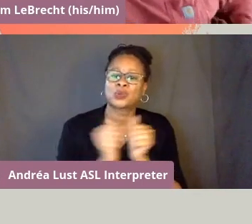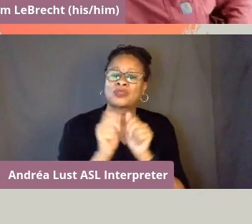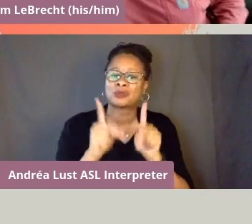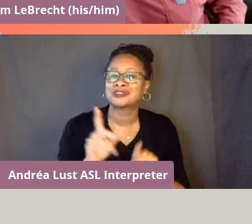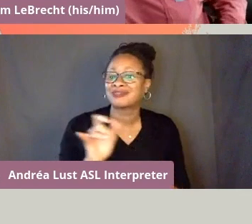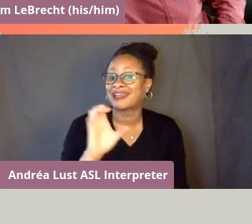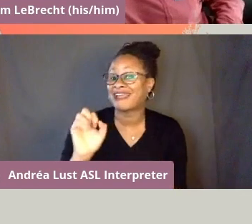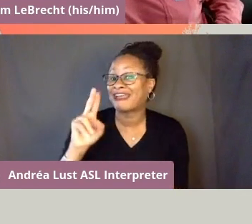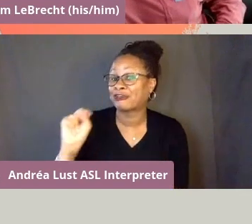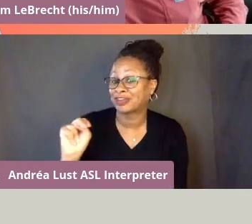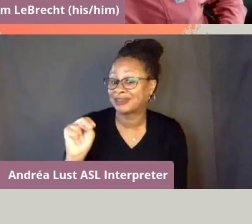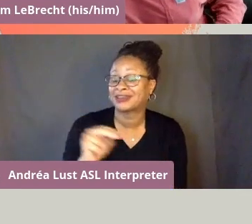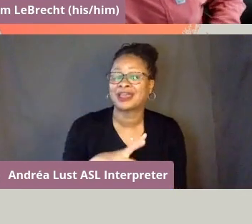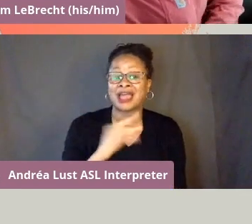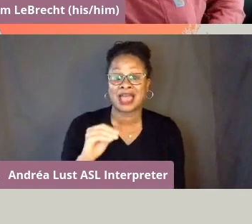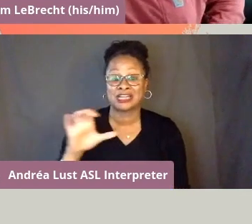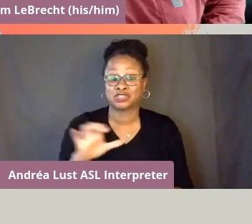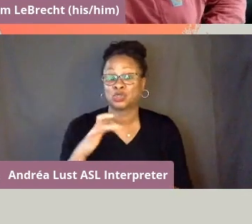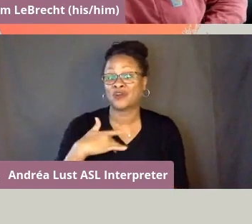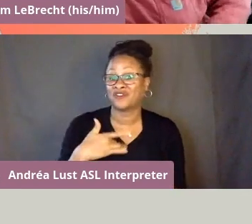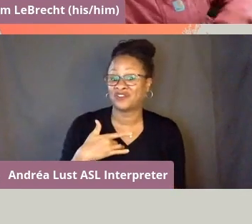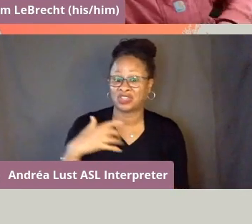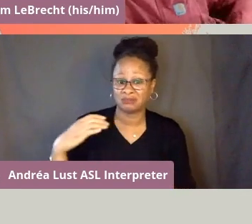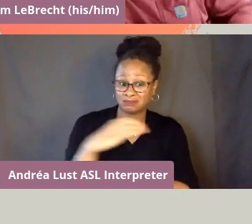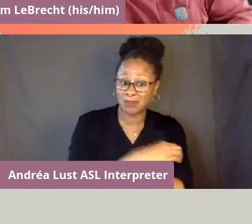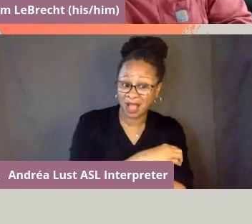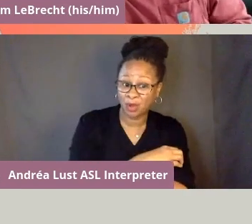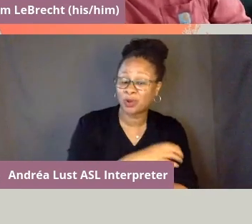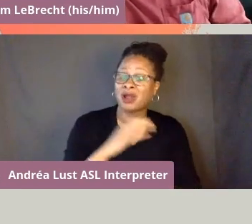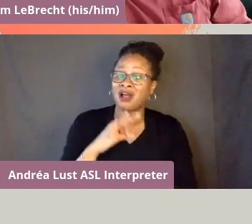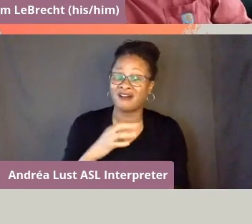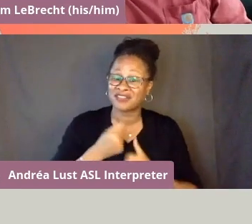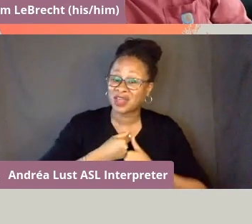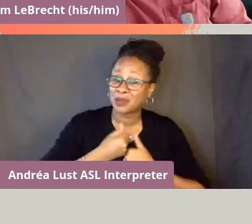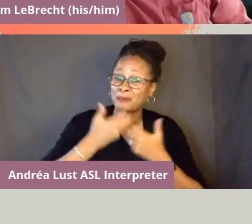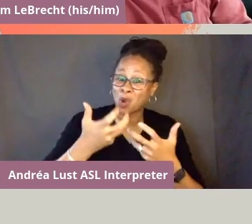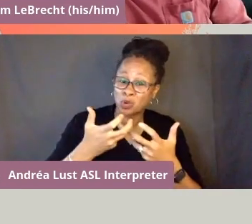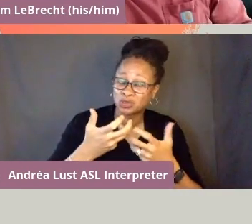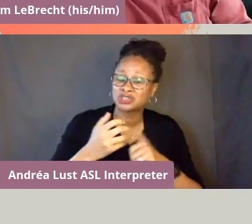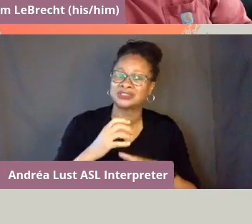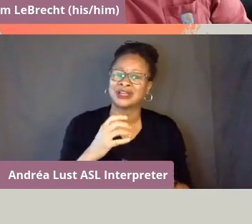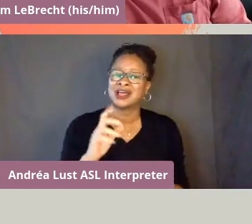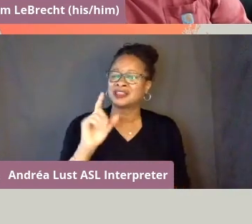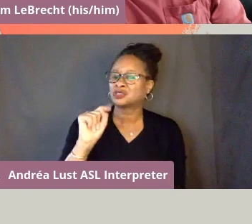And I do feel like the power of the emotional tone of her voice